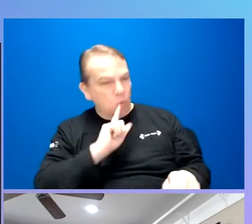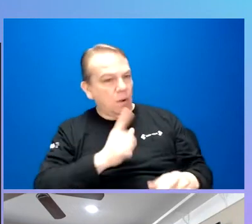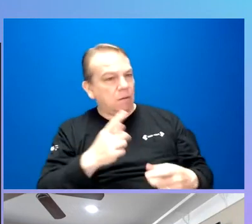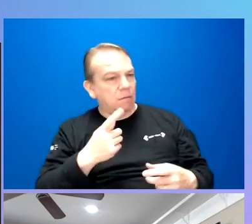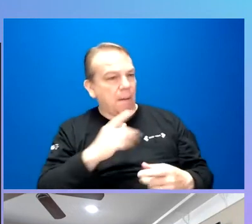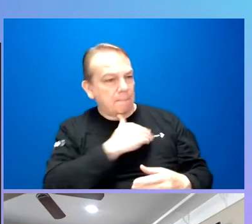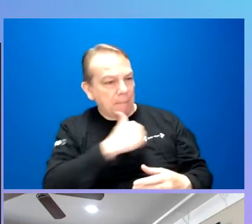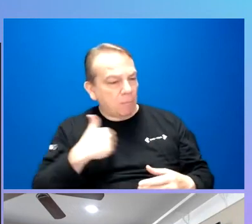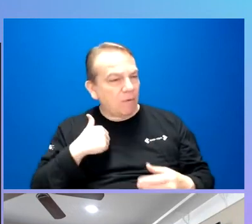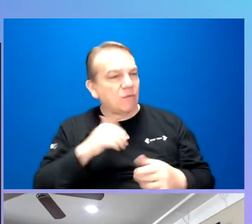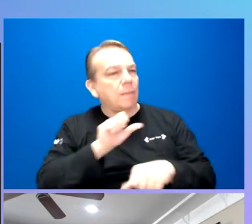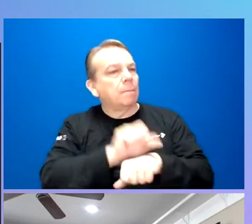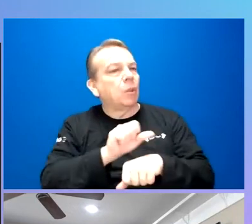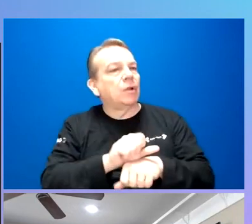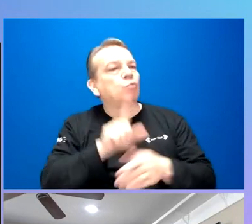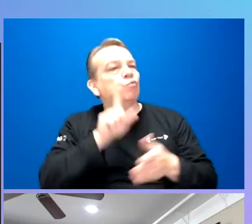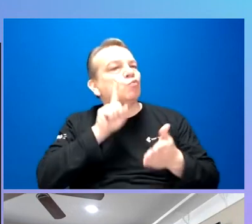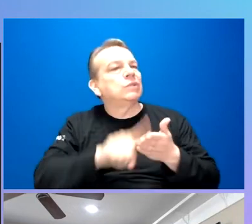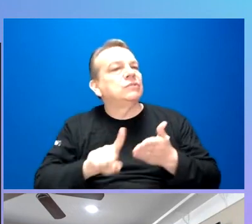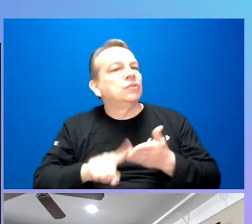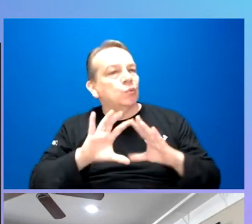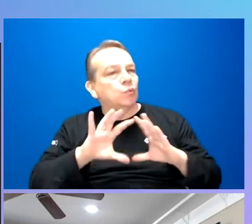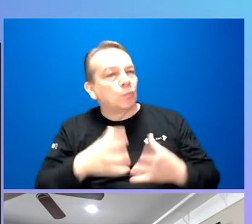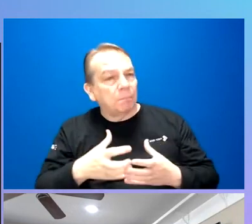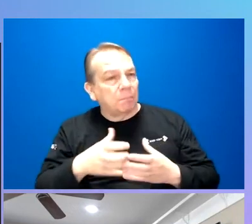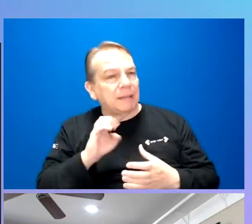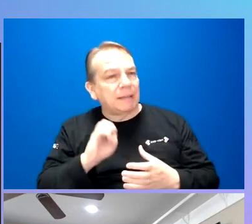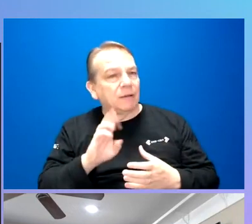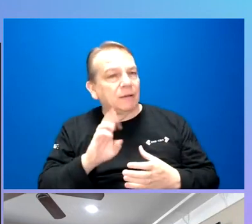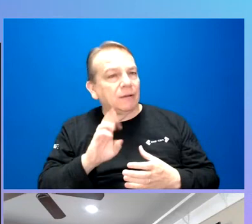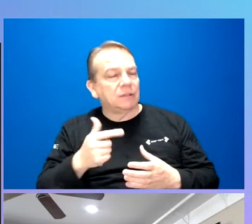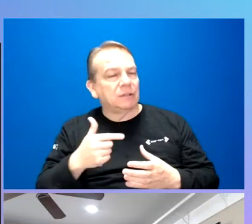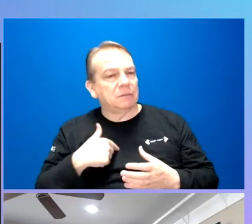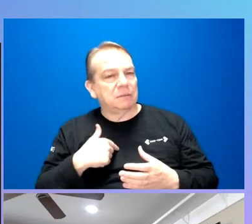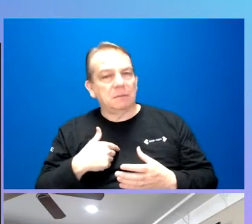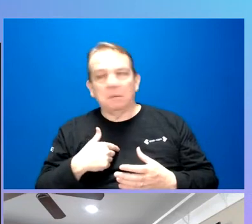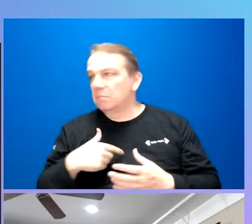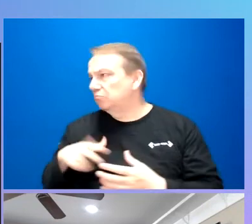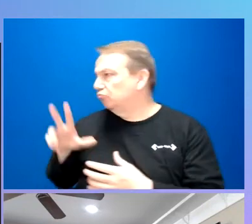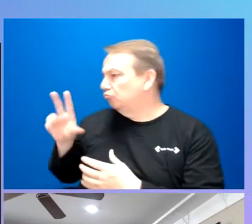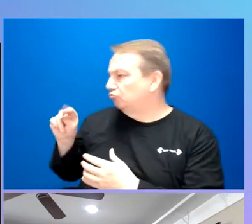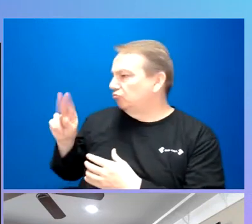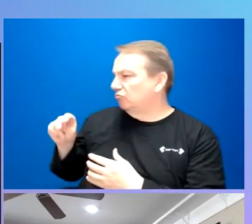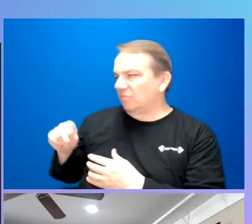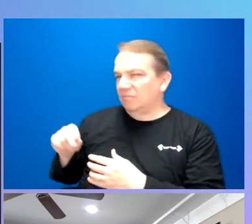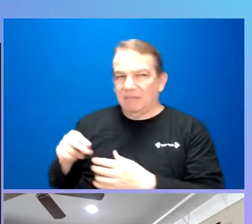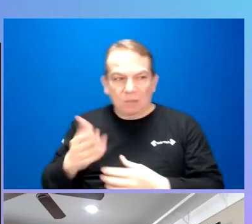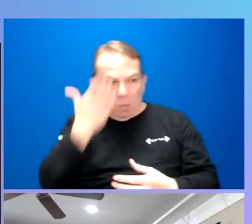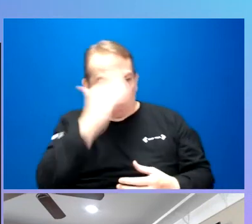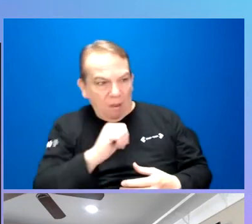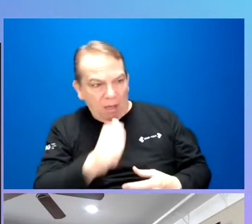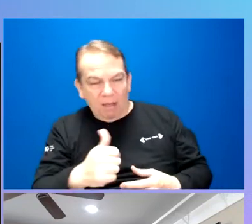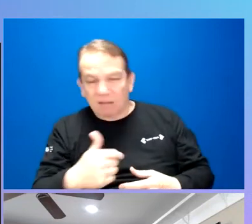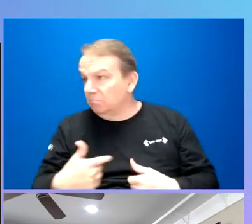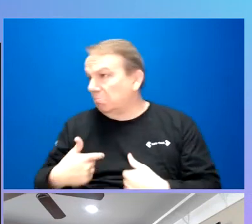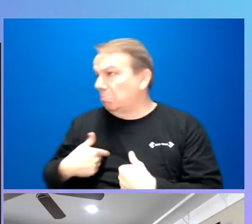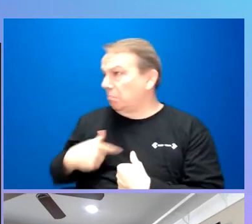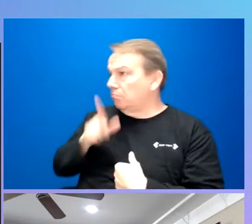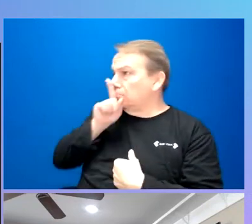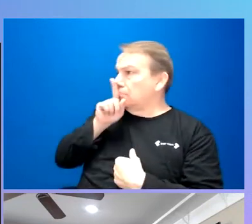And I would get the answer, no, I'm not. And I'd say why I'm not disabled. Well, you don't need to be disabled to join us. Do